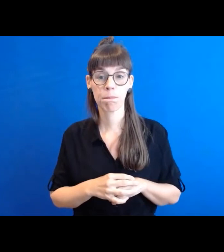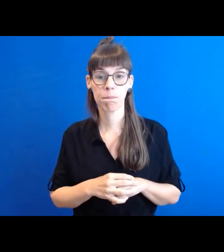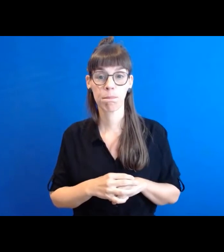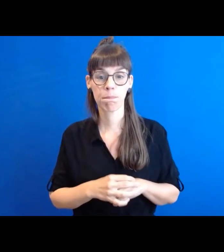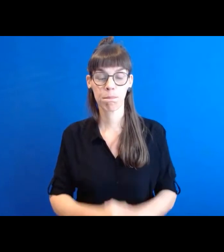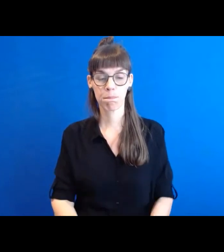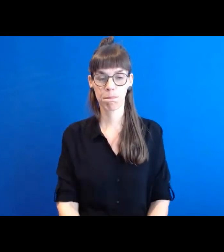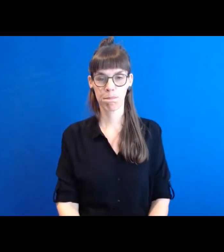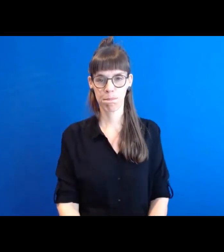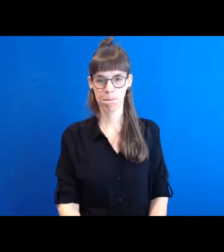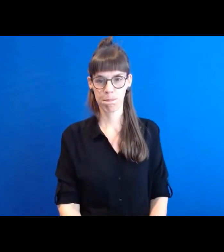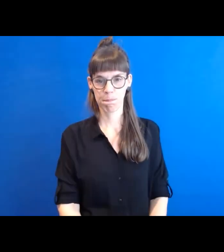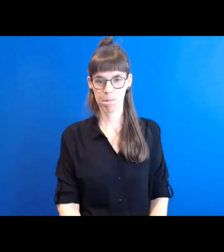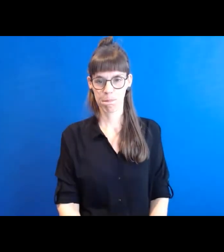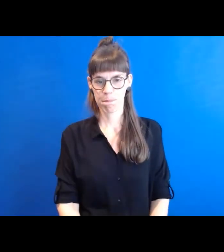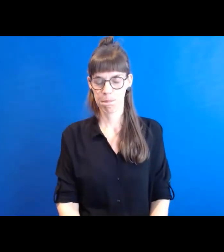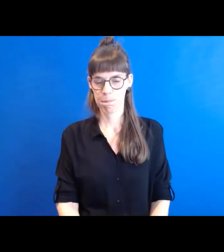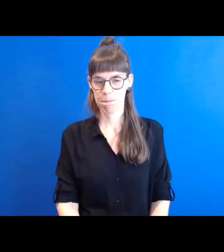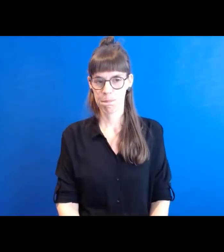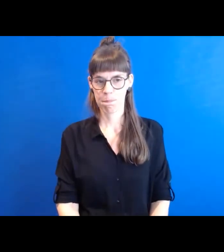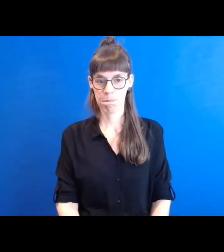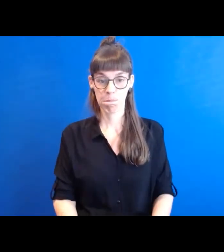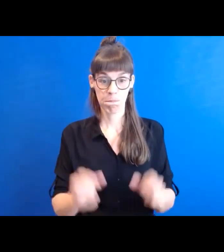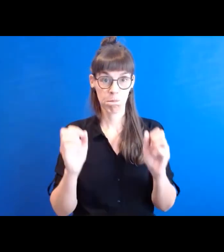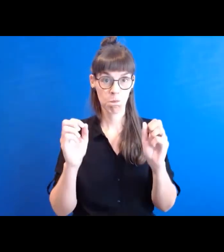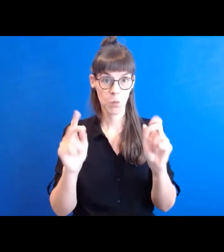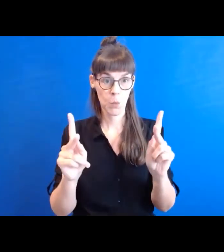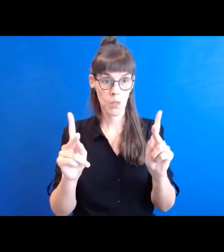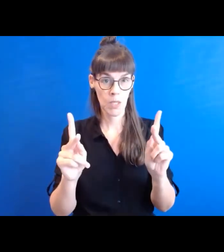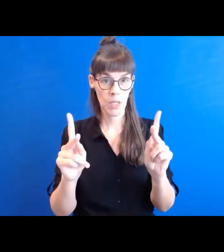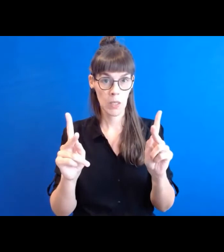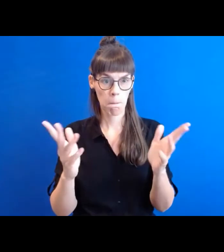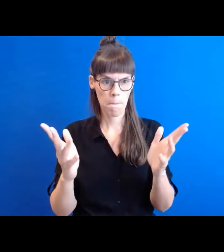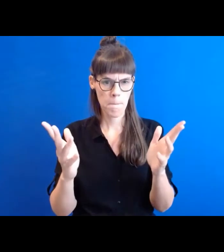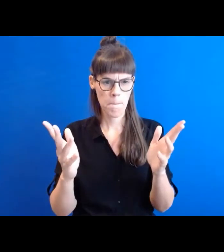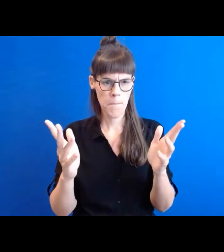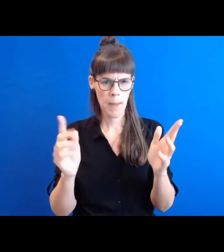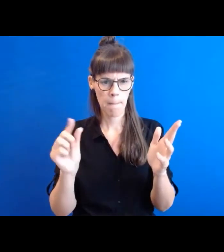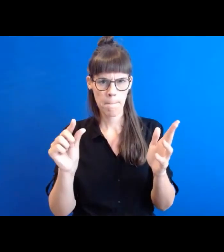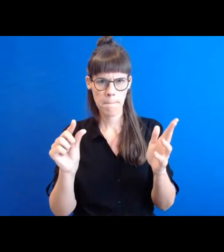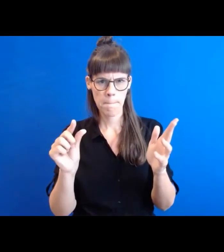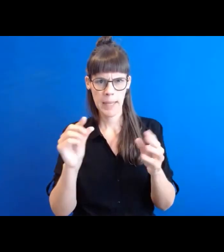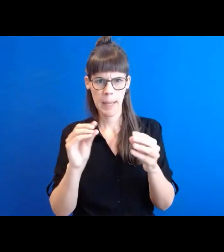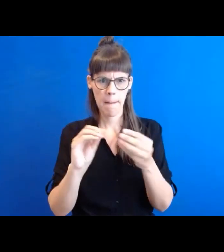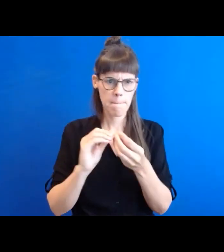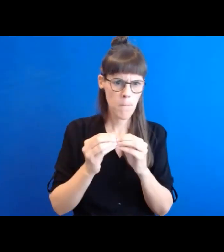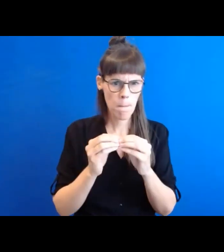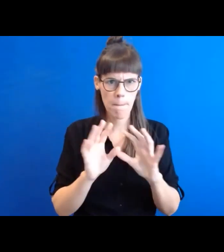unmute yourself.